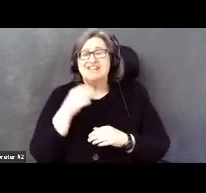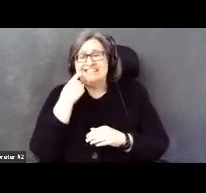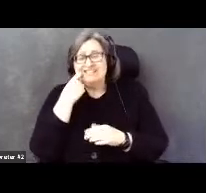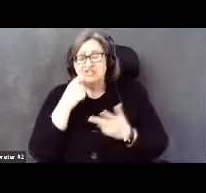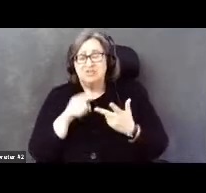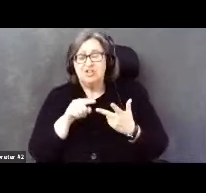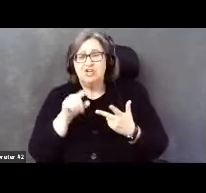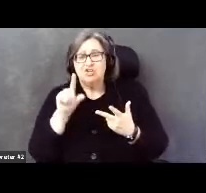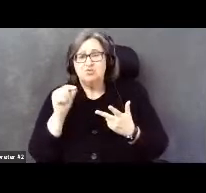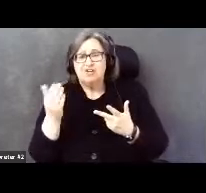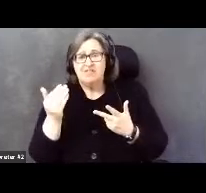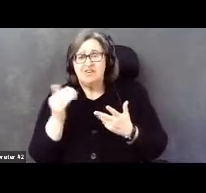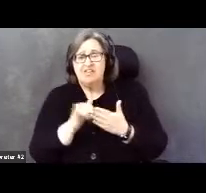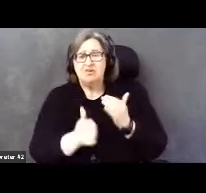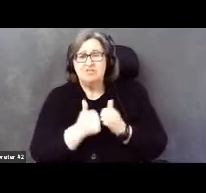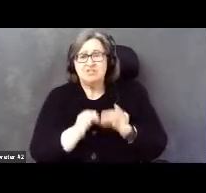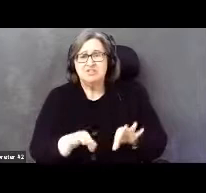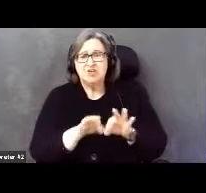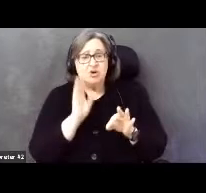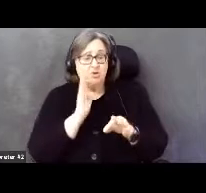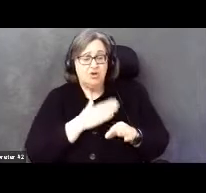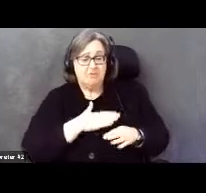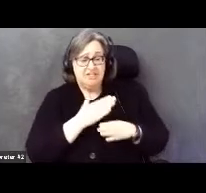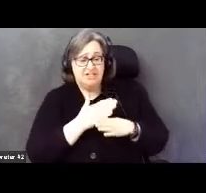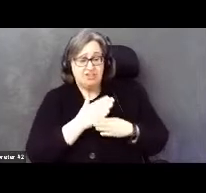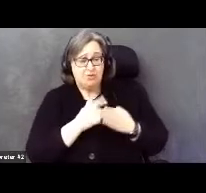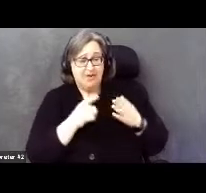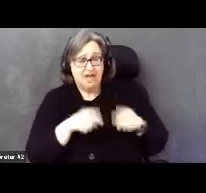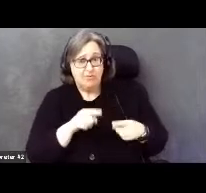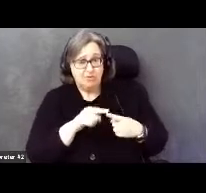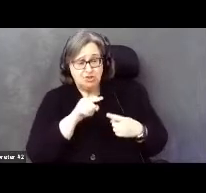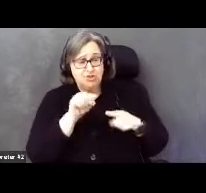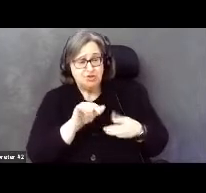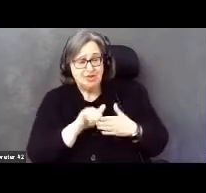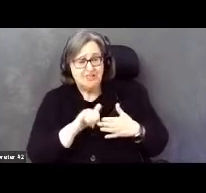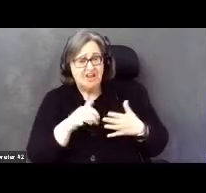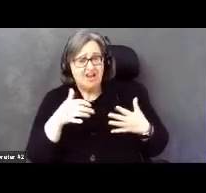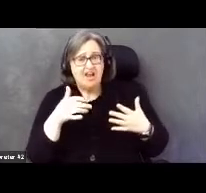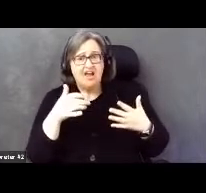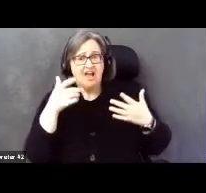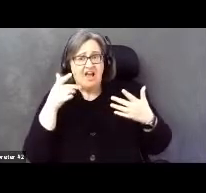Could you start by sharing with us what happened to you in the accident? What was the accident?